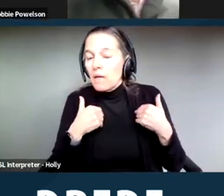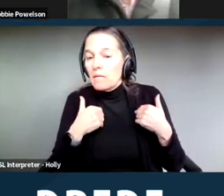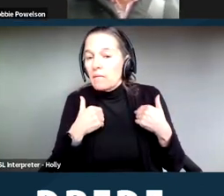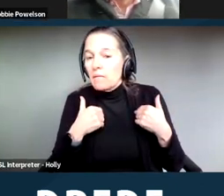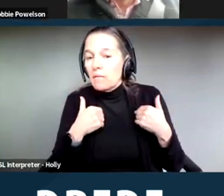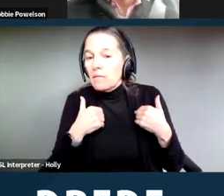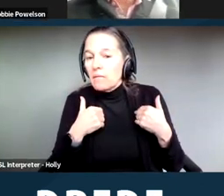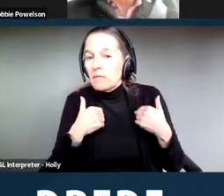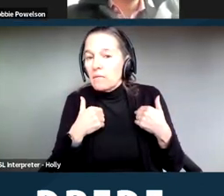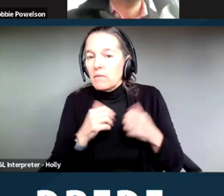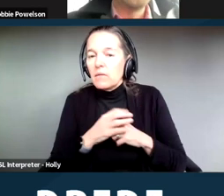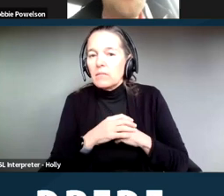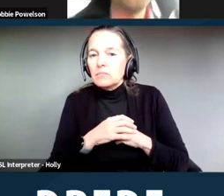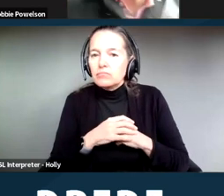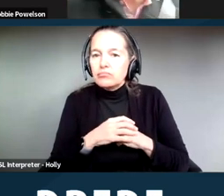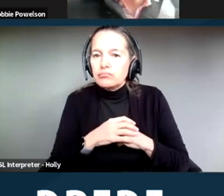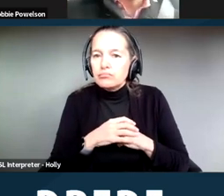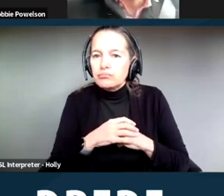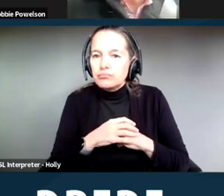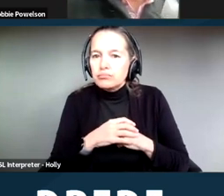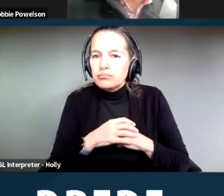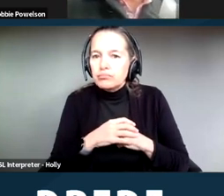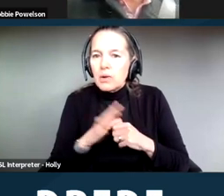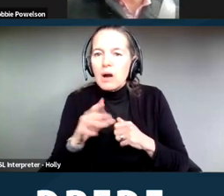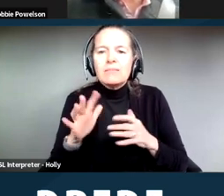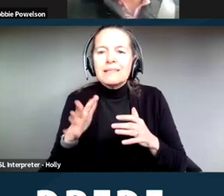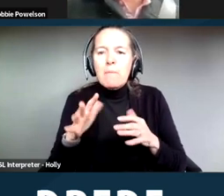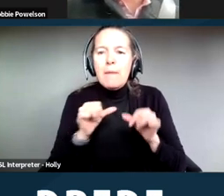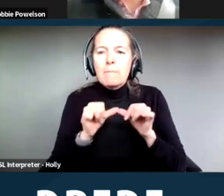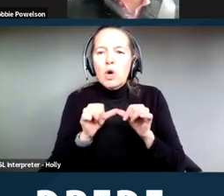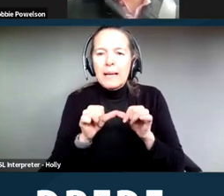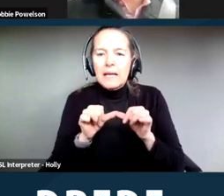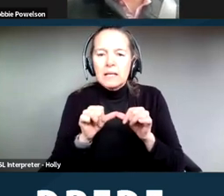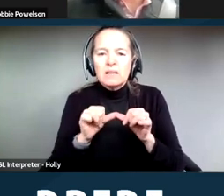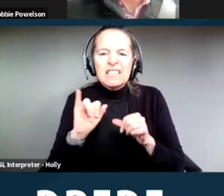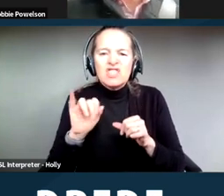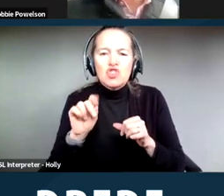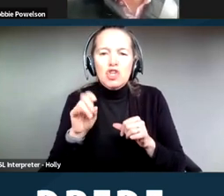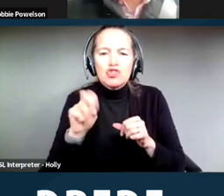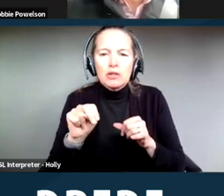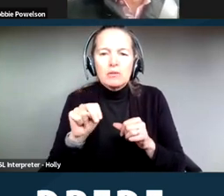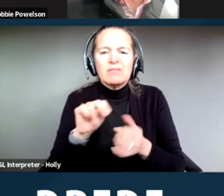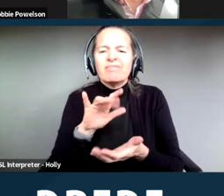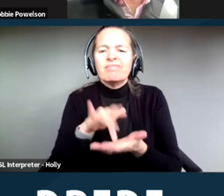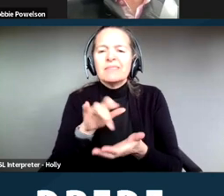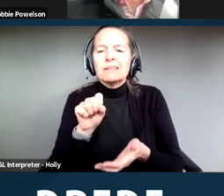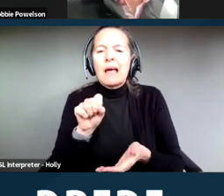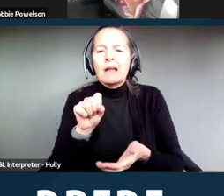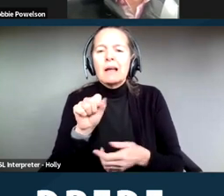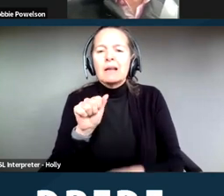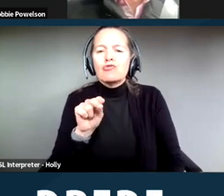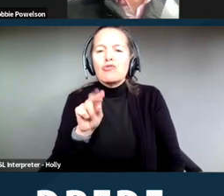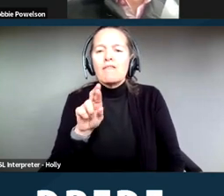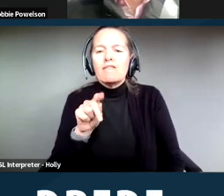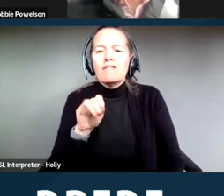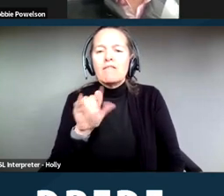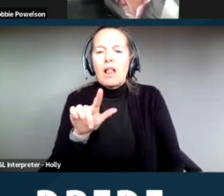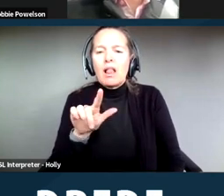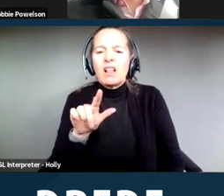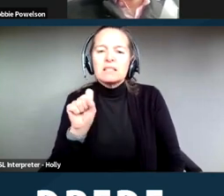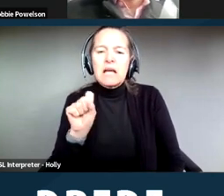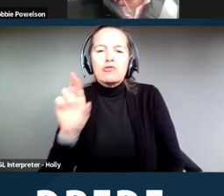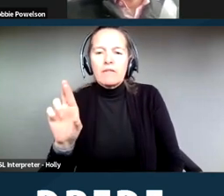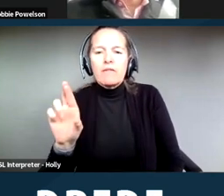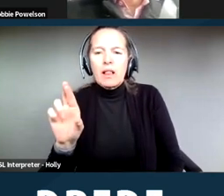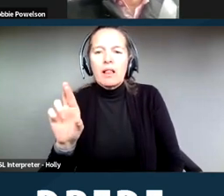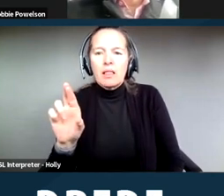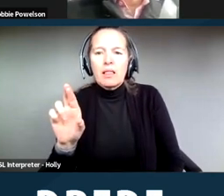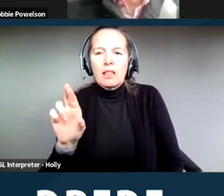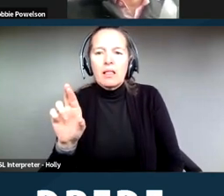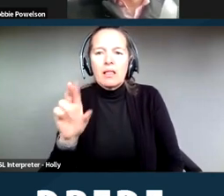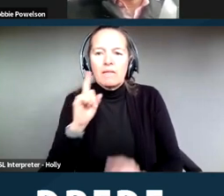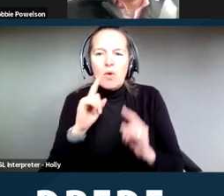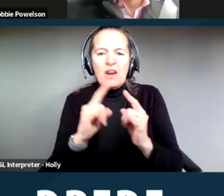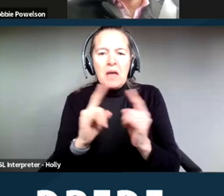injunction in central San Rafael for Camp Integrity and we've been going through the ADA